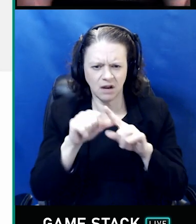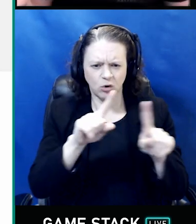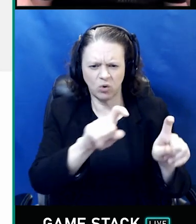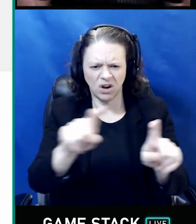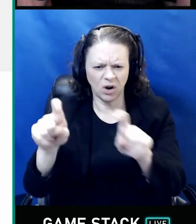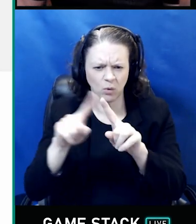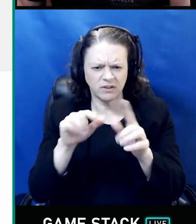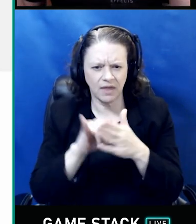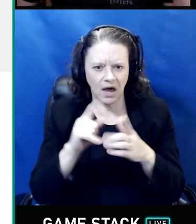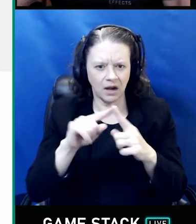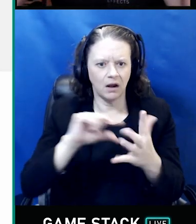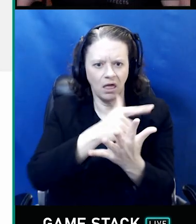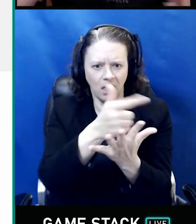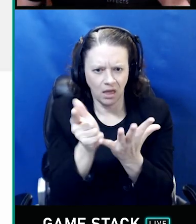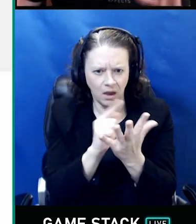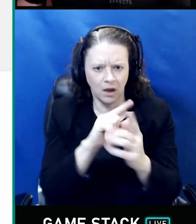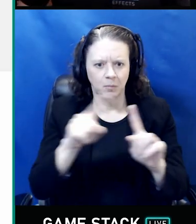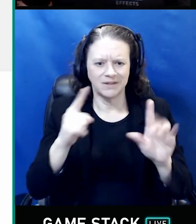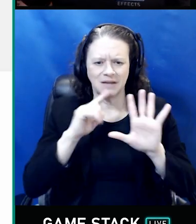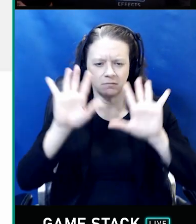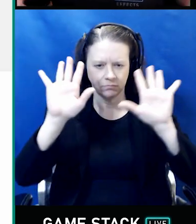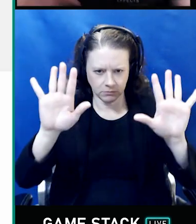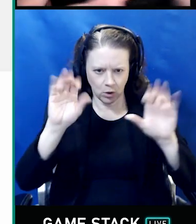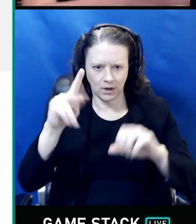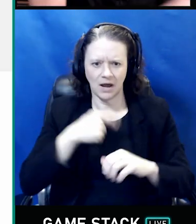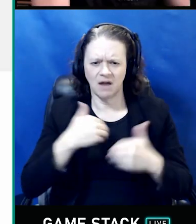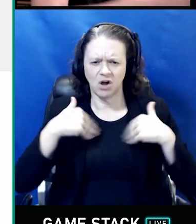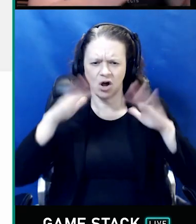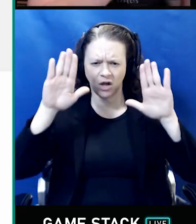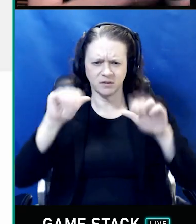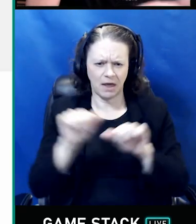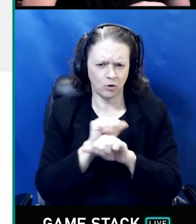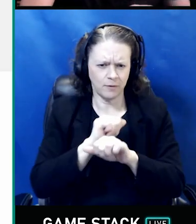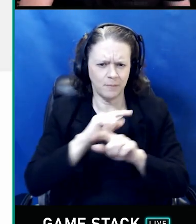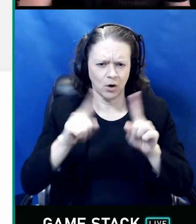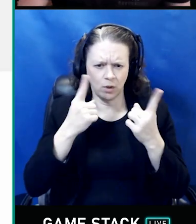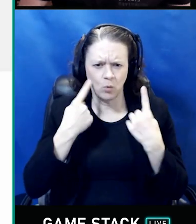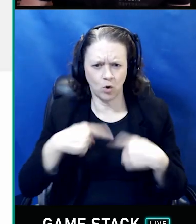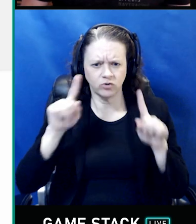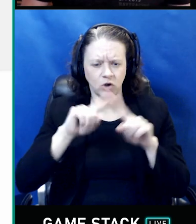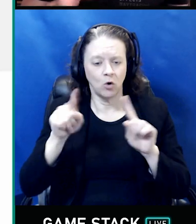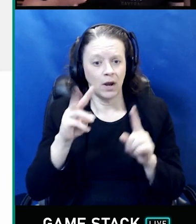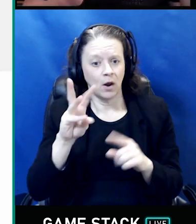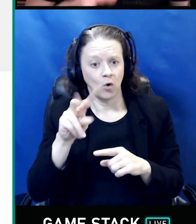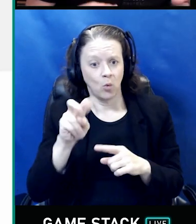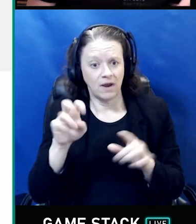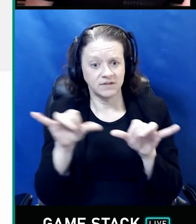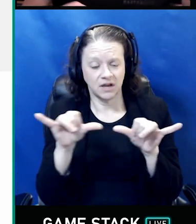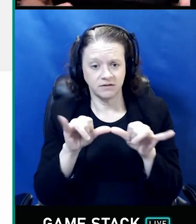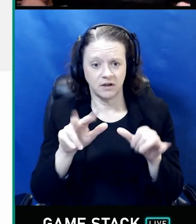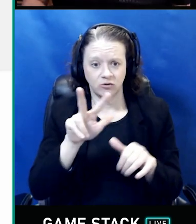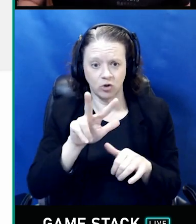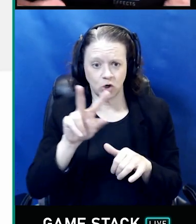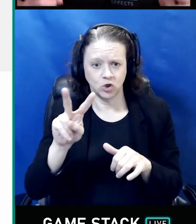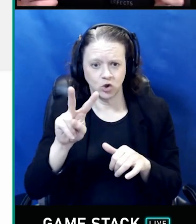but saying "OK, I have this really awesome algorithm but it only works when the wave size is 32-bit 32 elements". So,